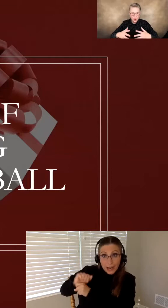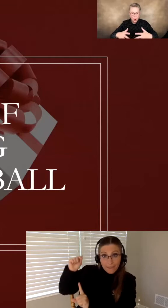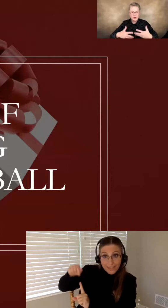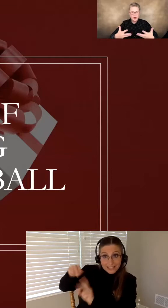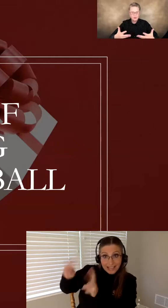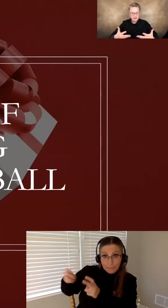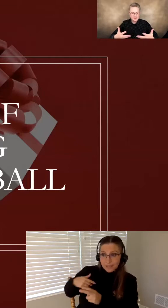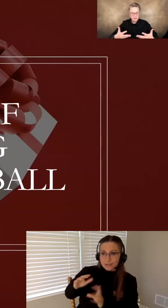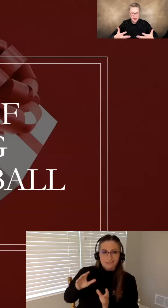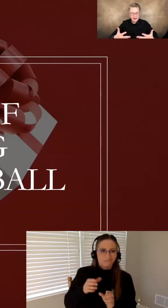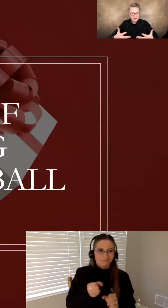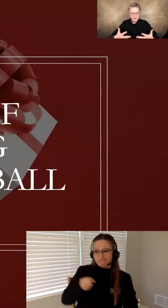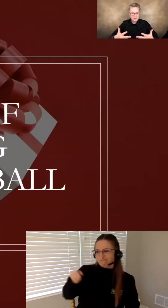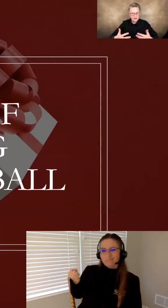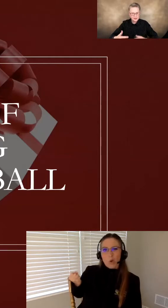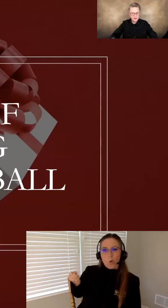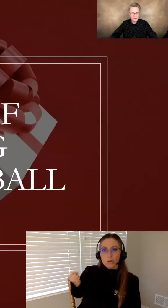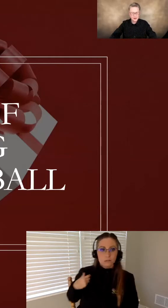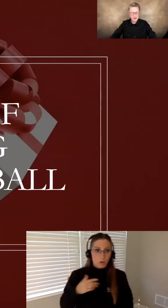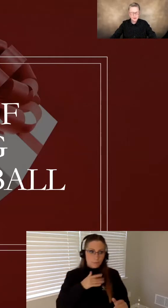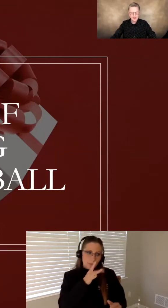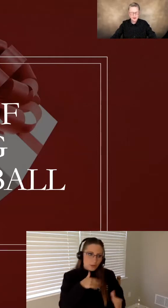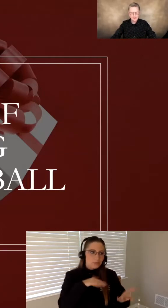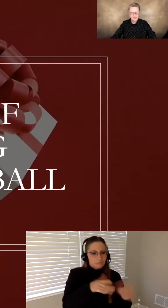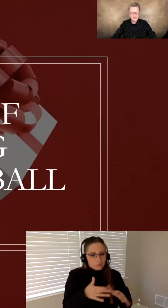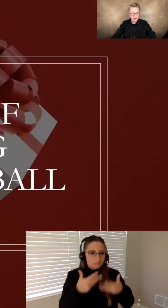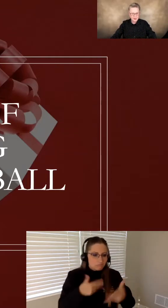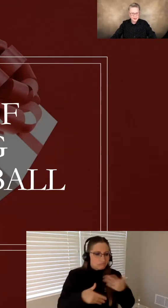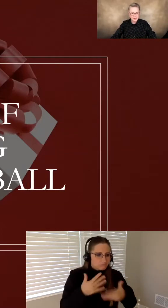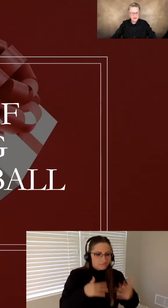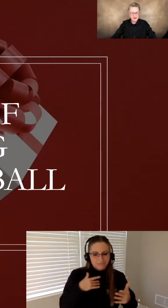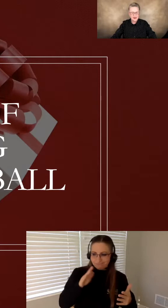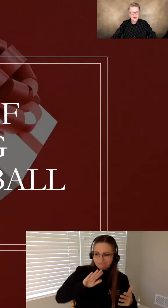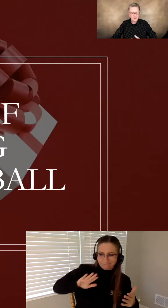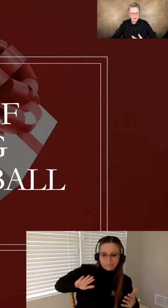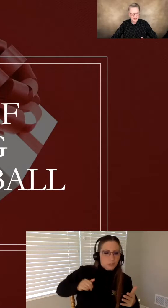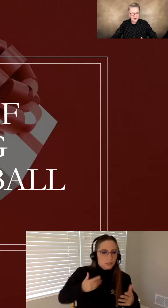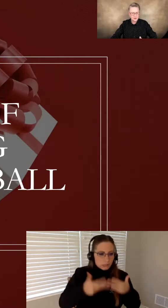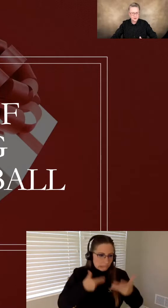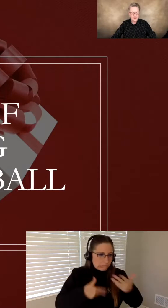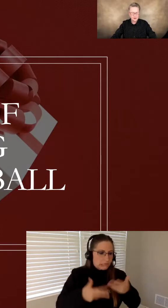opened up to get back into this research so I appreciate that and I thank you for helping